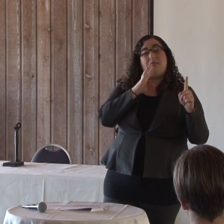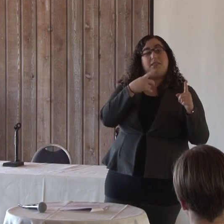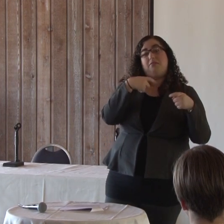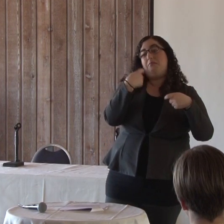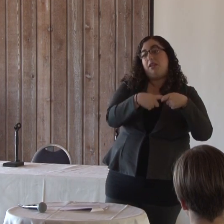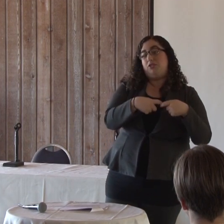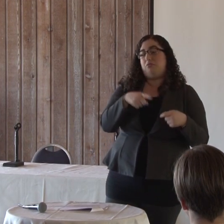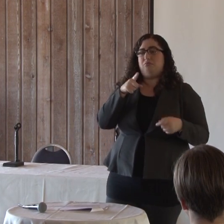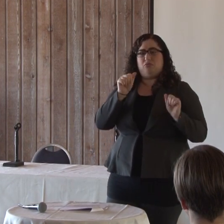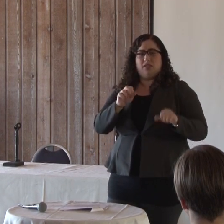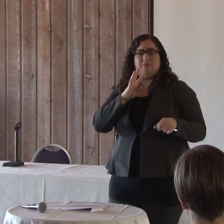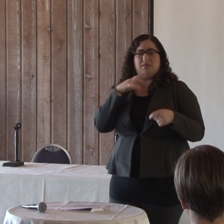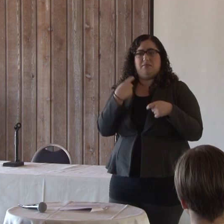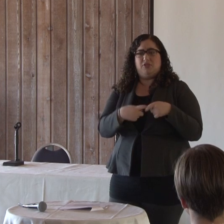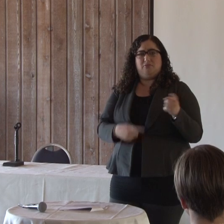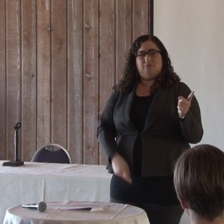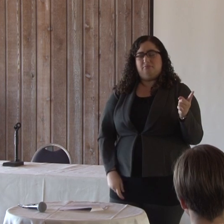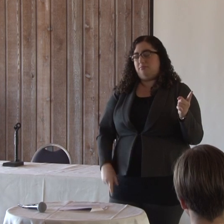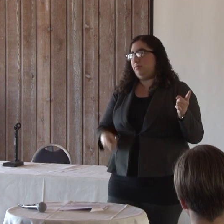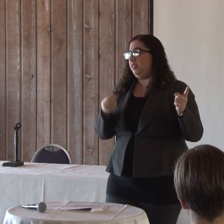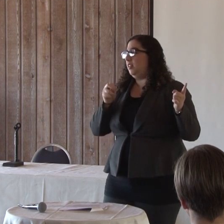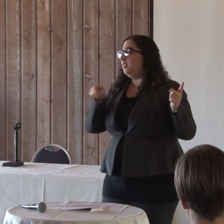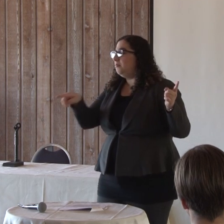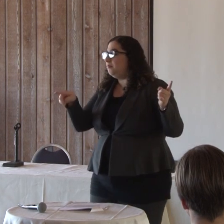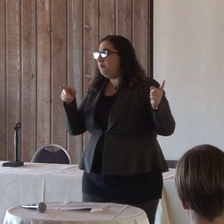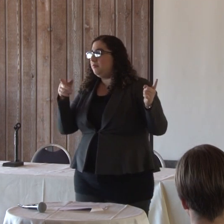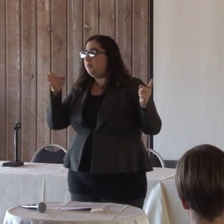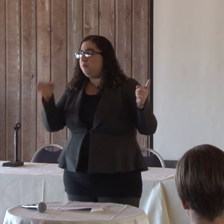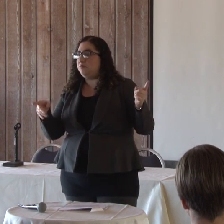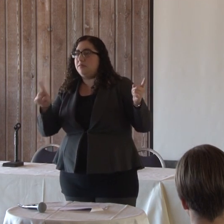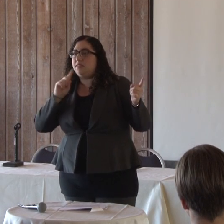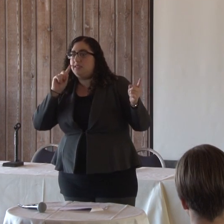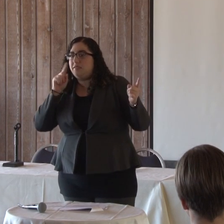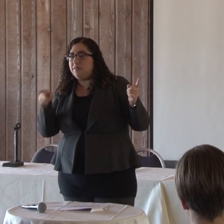notice that there's an individual. And maybe the mom is speaking Spanish.